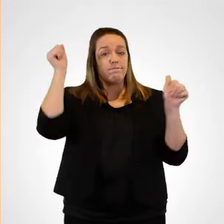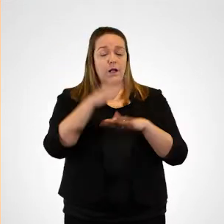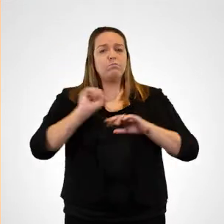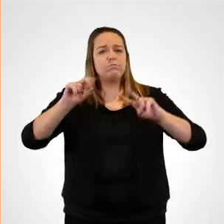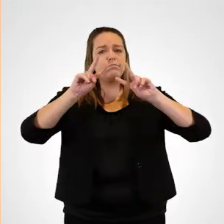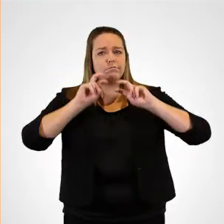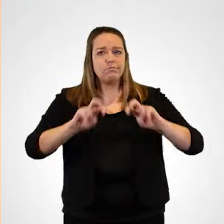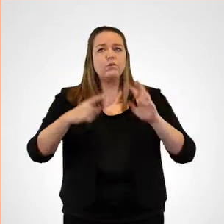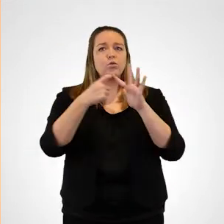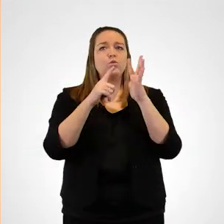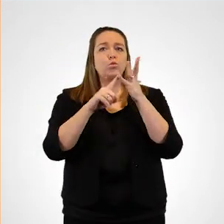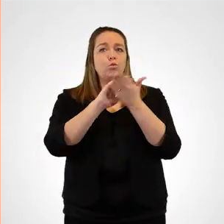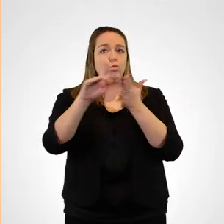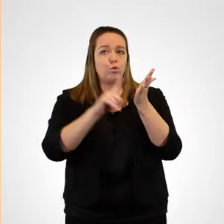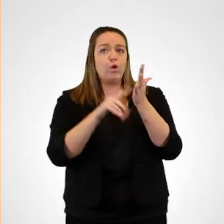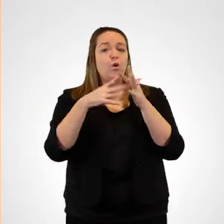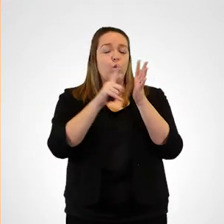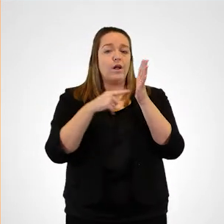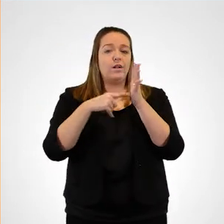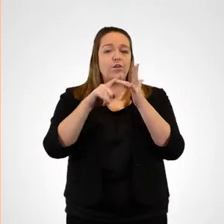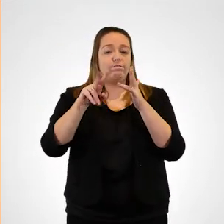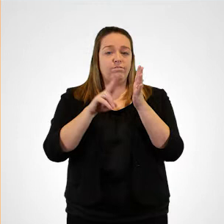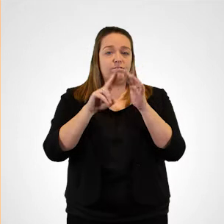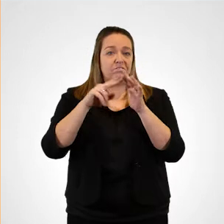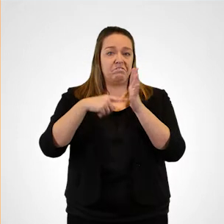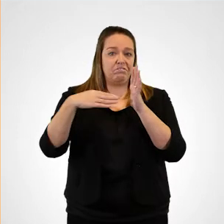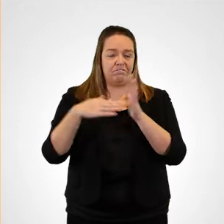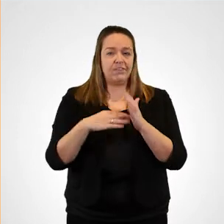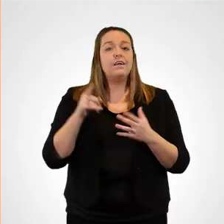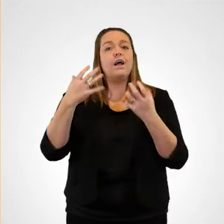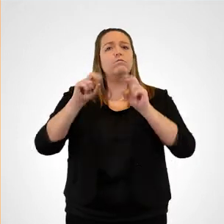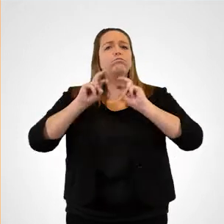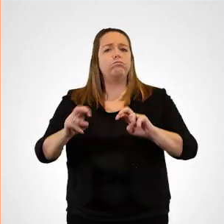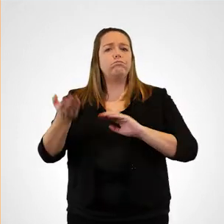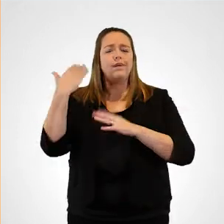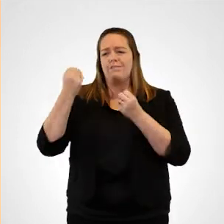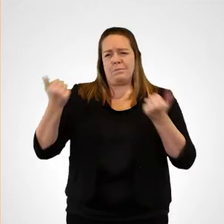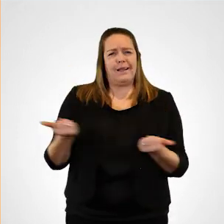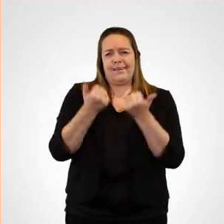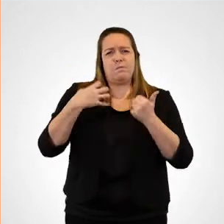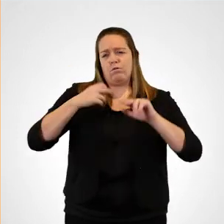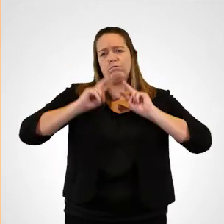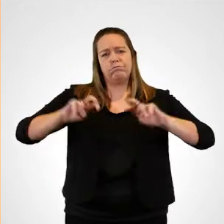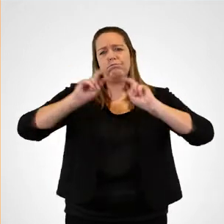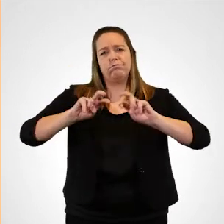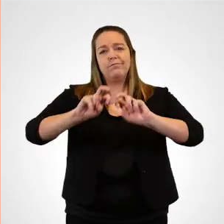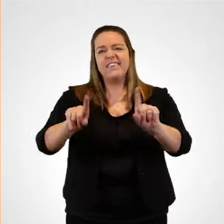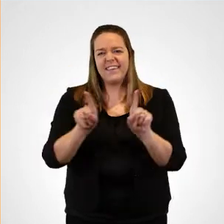that was done by Kuhl and Meltzoff quite a while ago now, but again lots of other studies have found essentially the same,